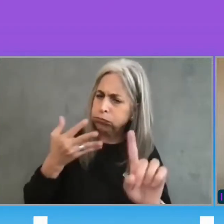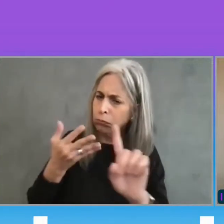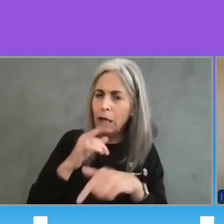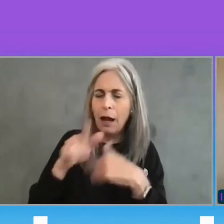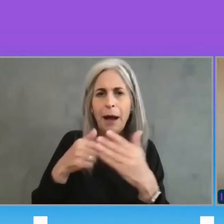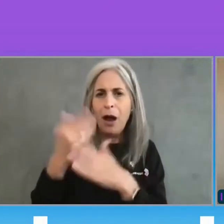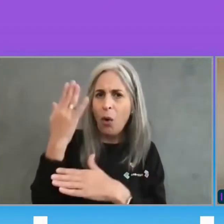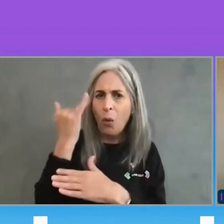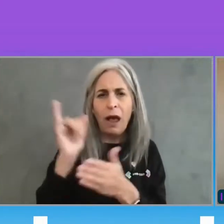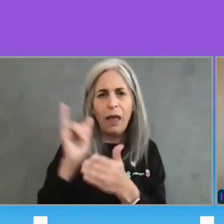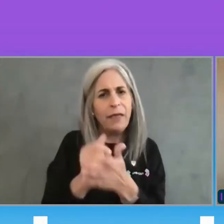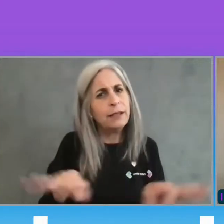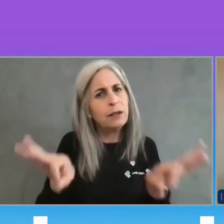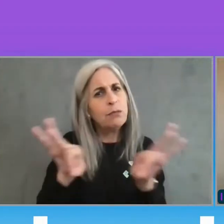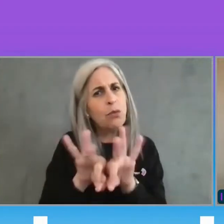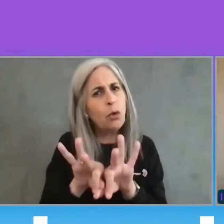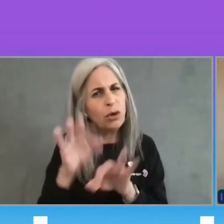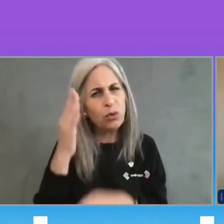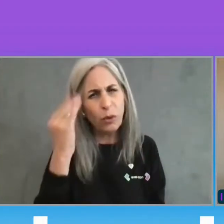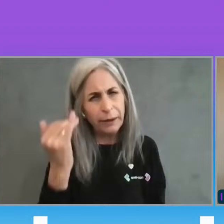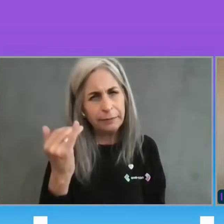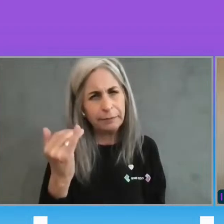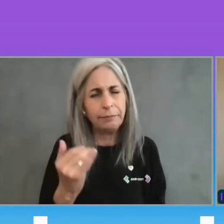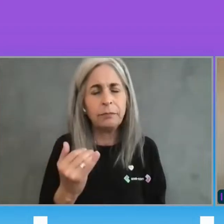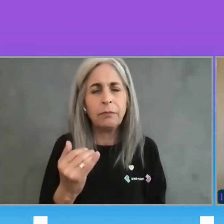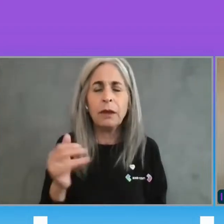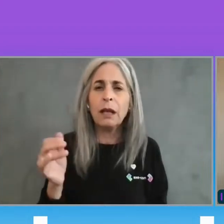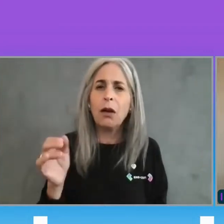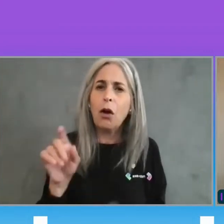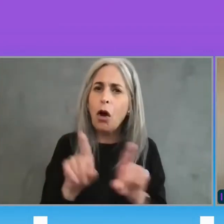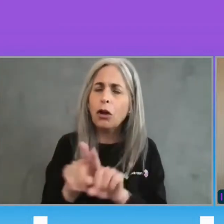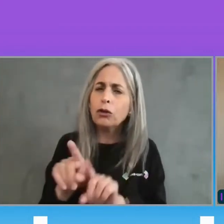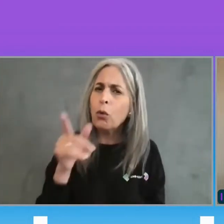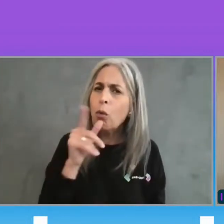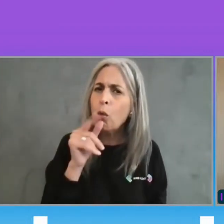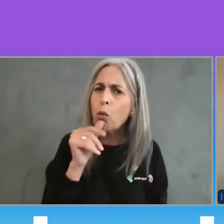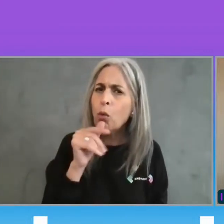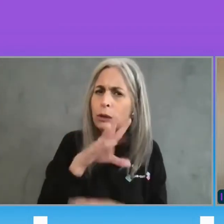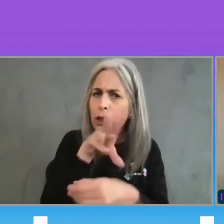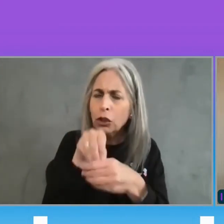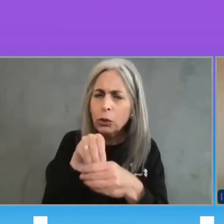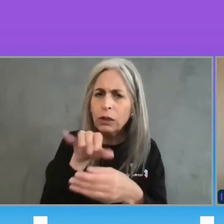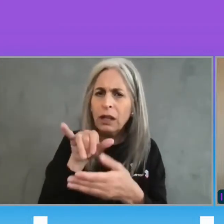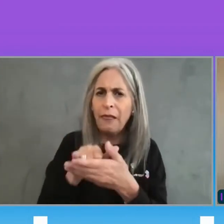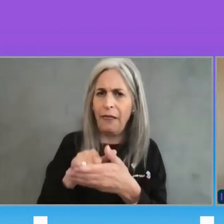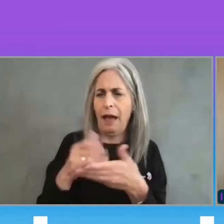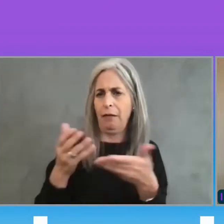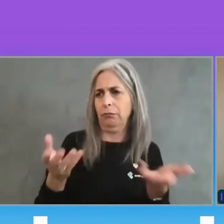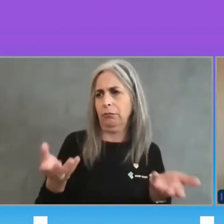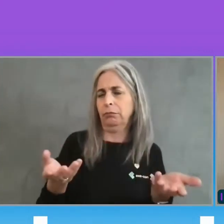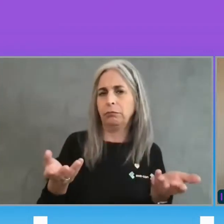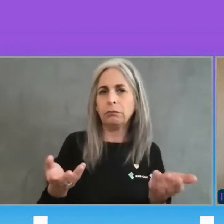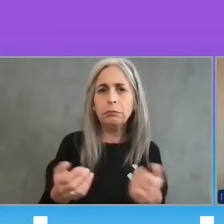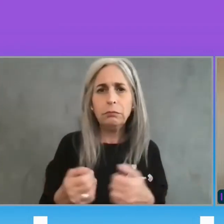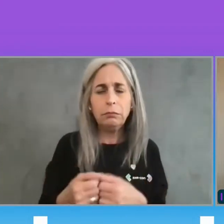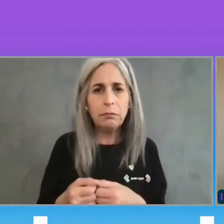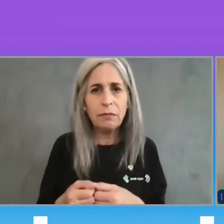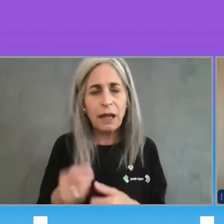about why that's important and